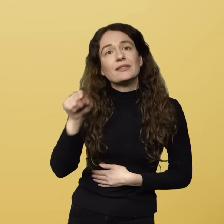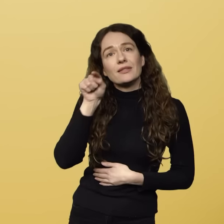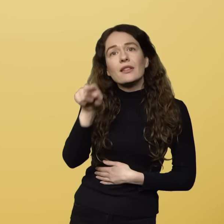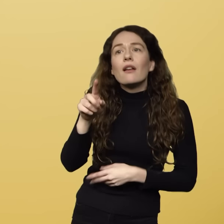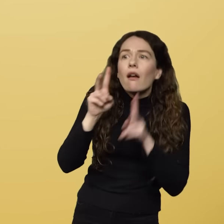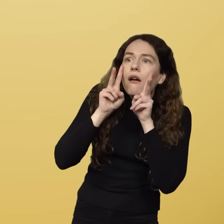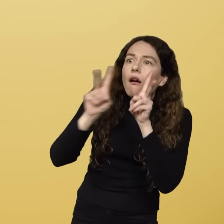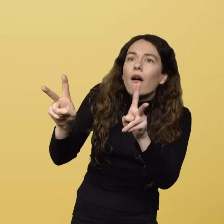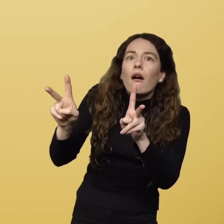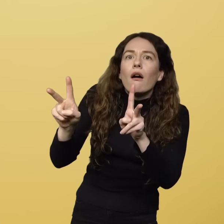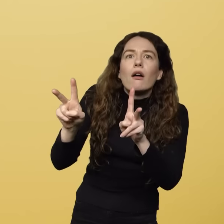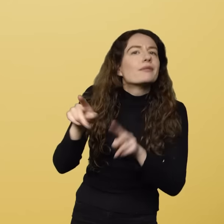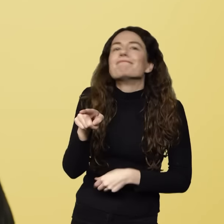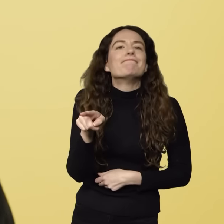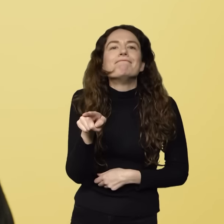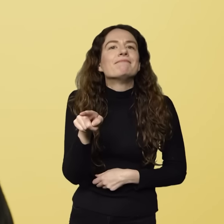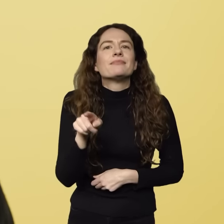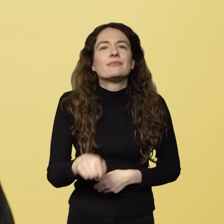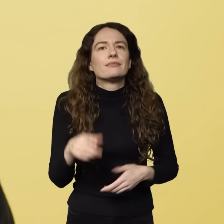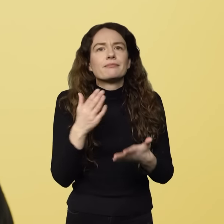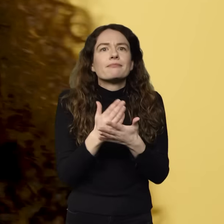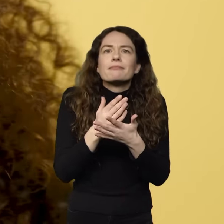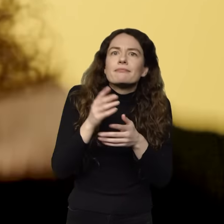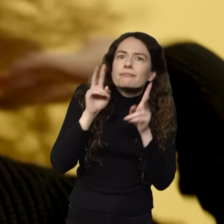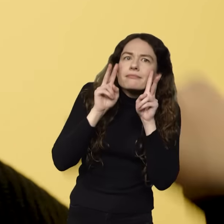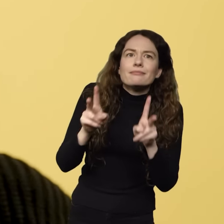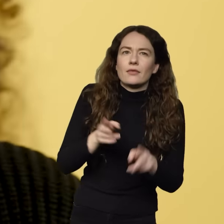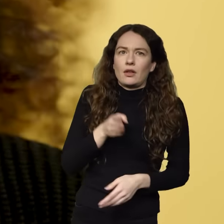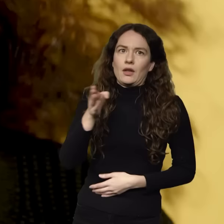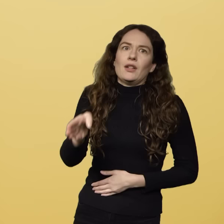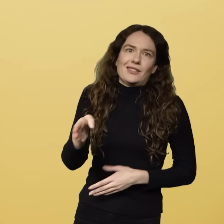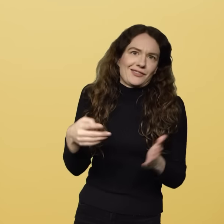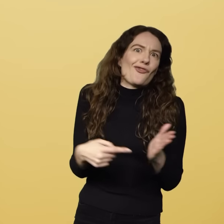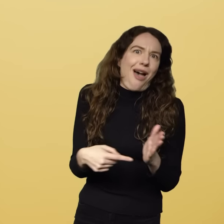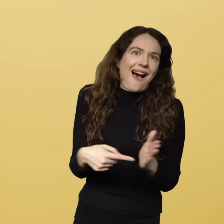Definitely not invisible when you are charging towards the toilet My IBD is not a